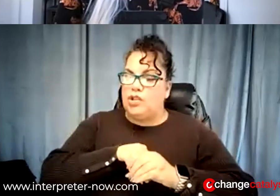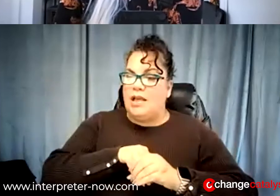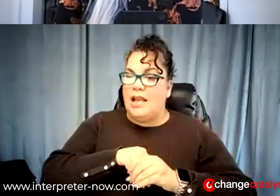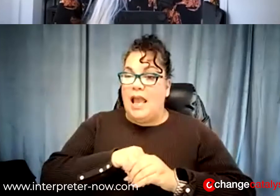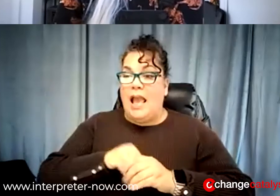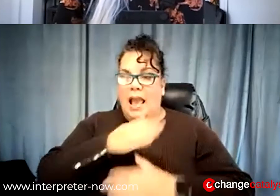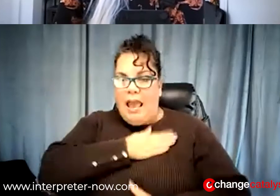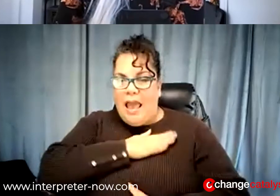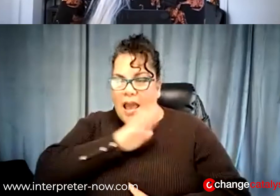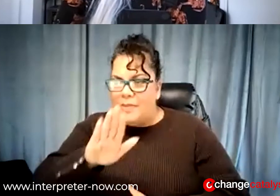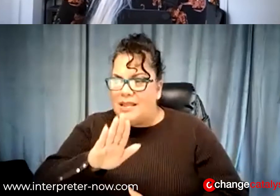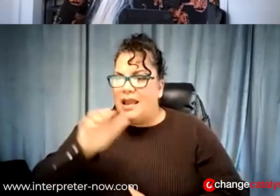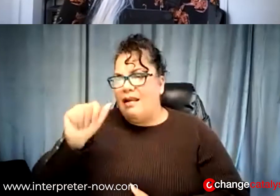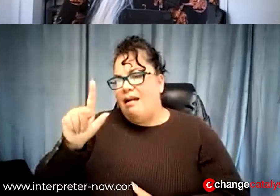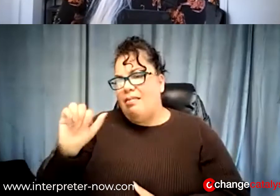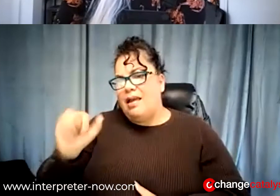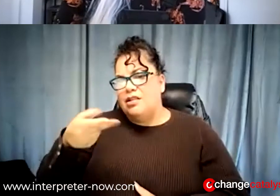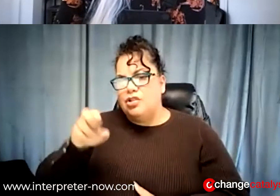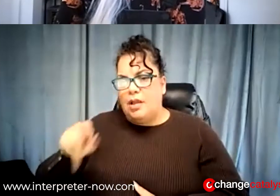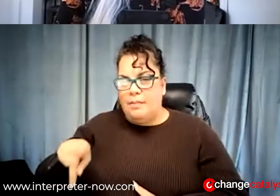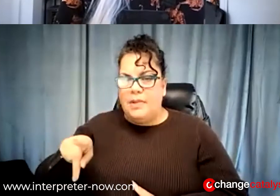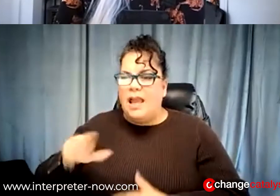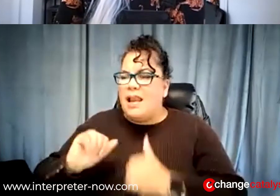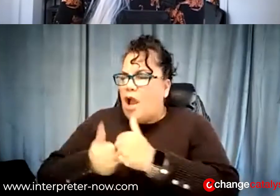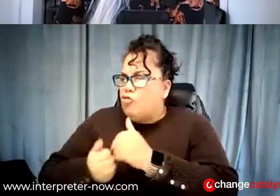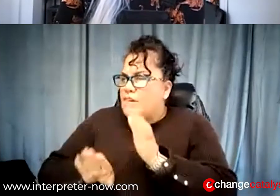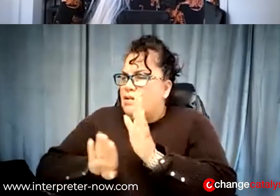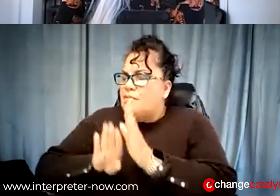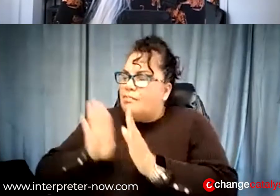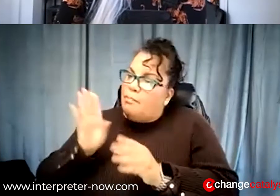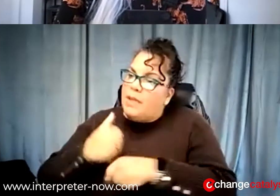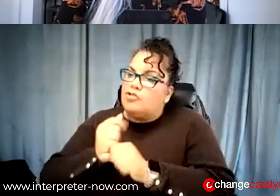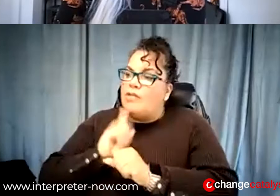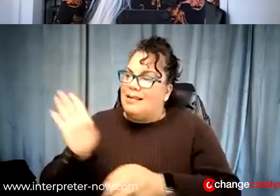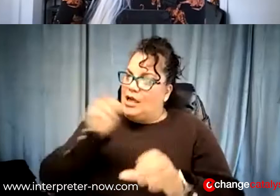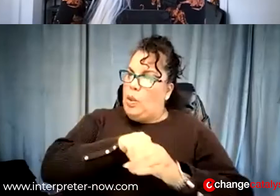those into the core? Yeah.